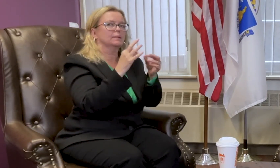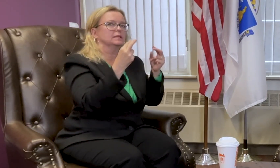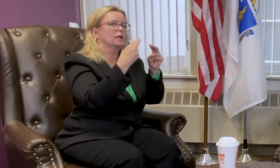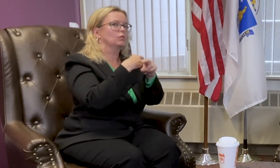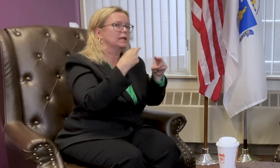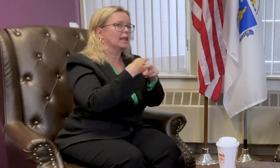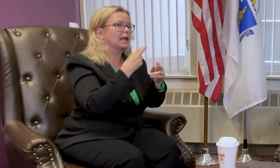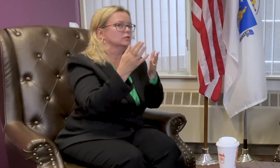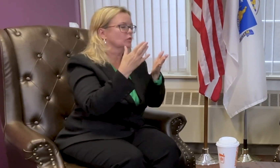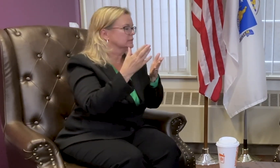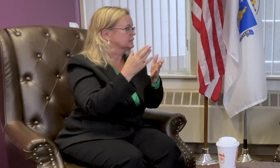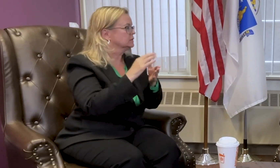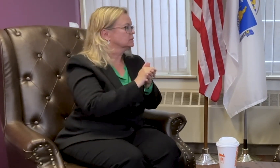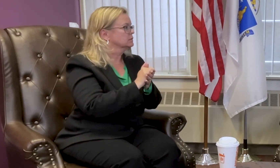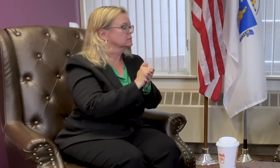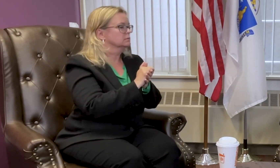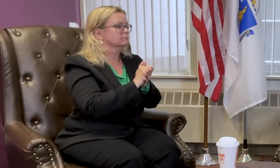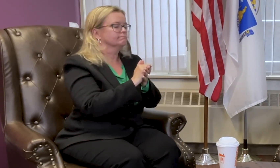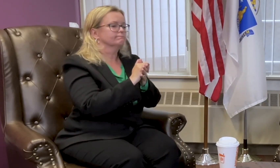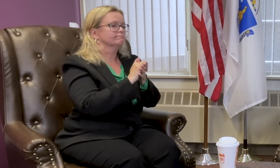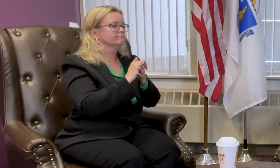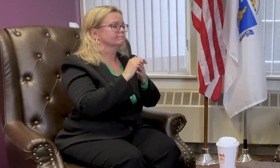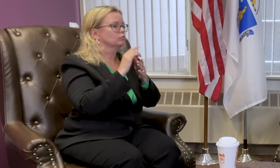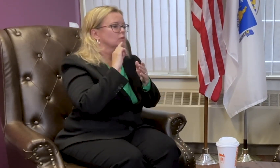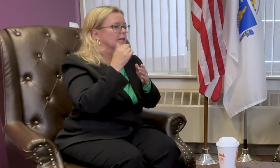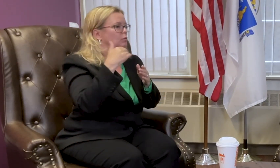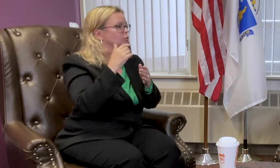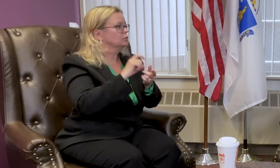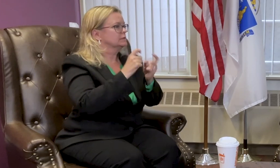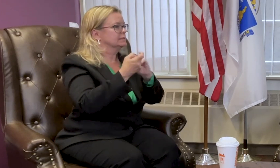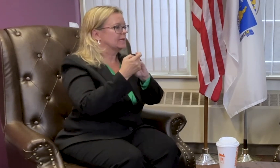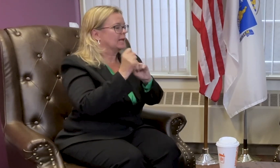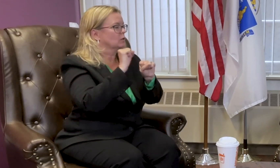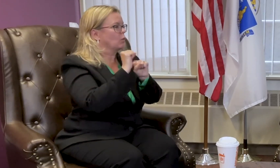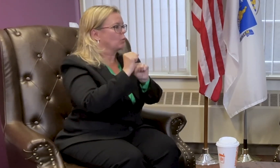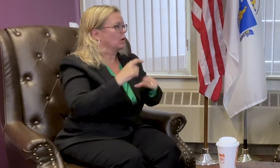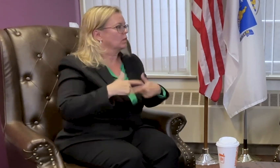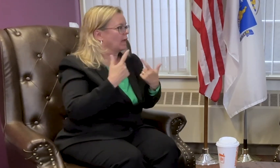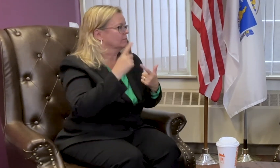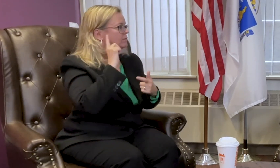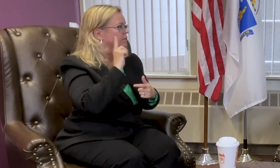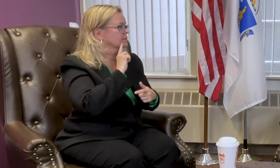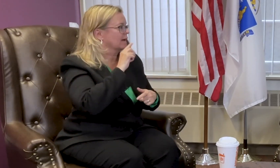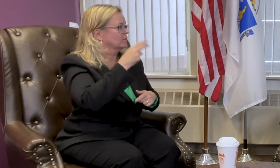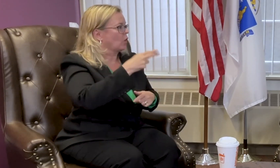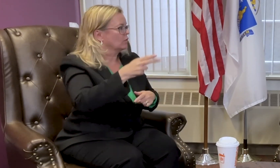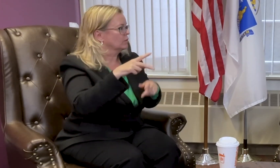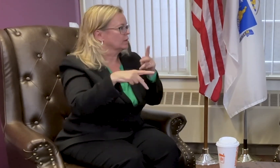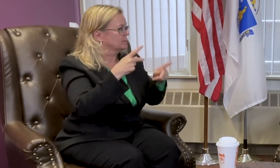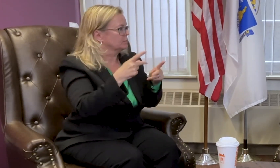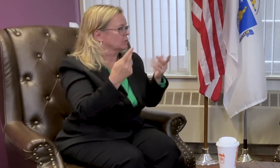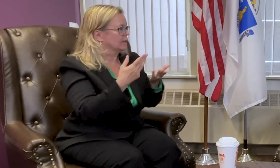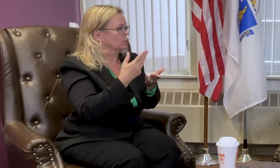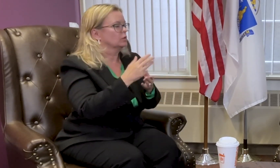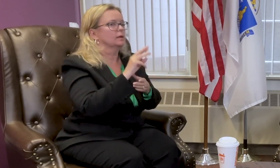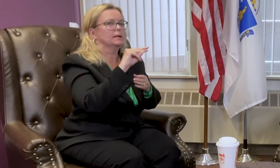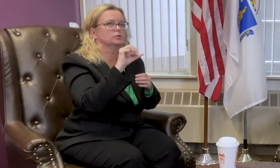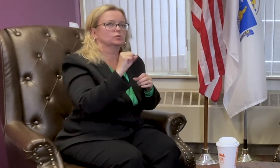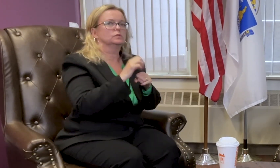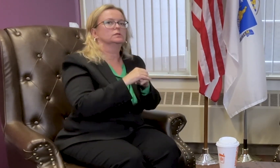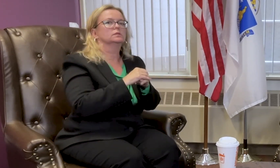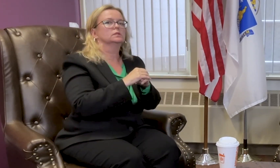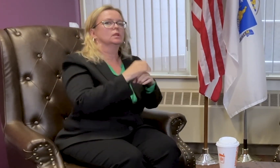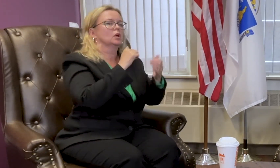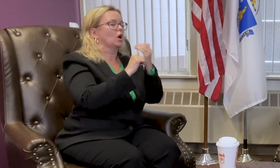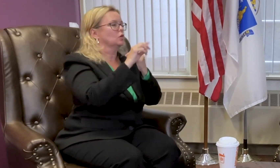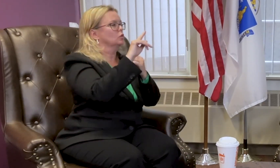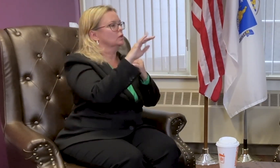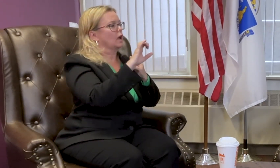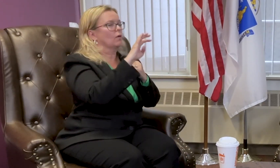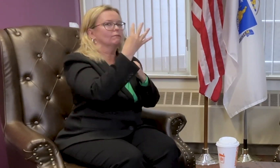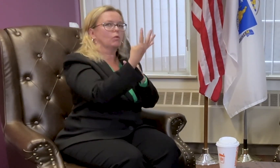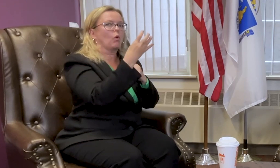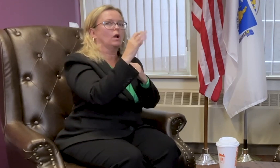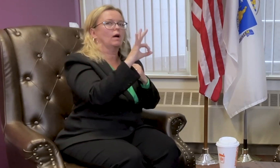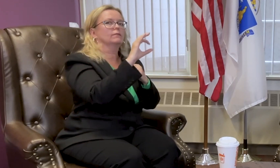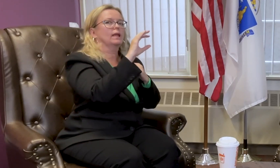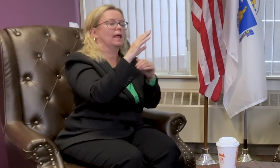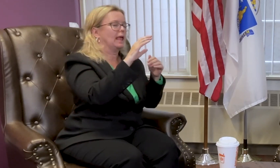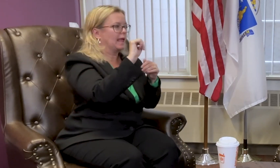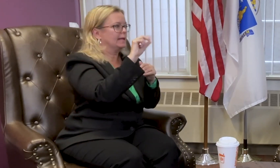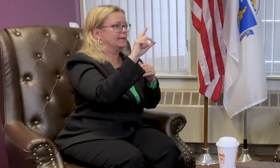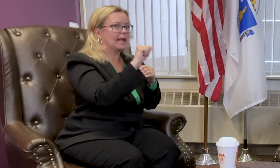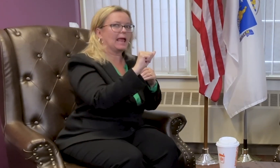Hard of Hearing folks. Under title IV of the ADA, as amended, the Federal Communications Commission,